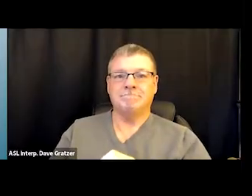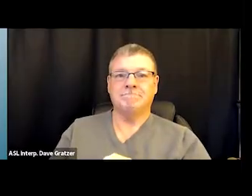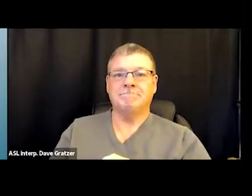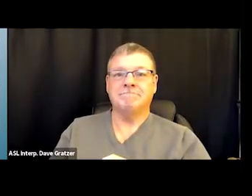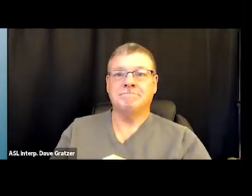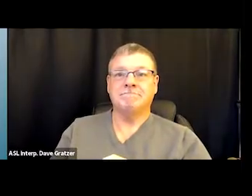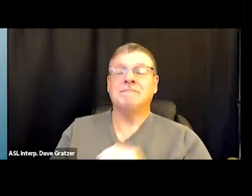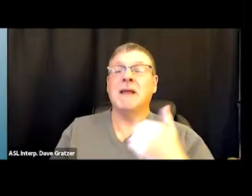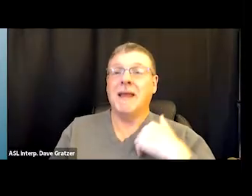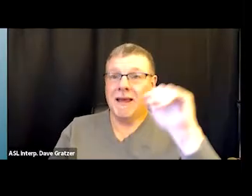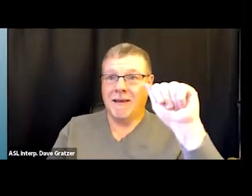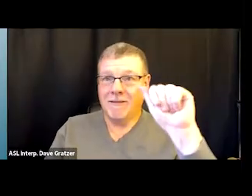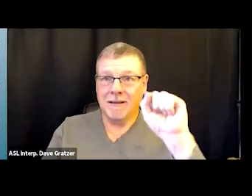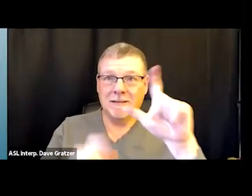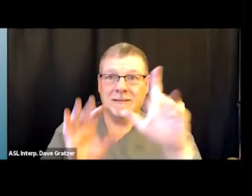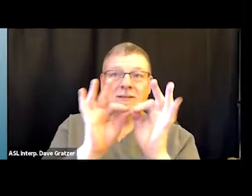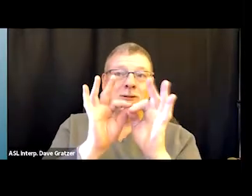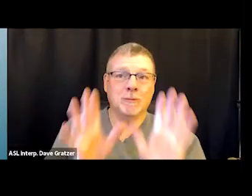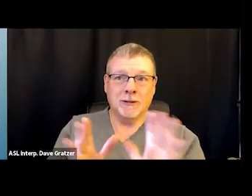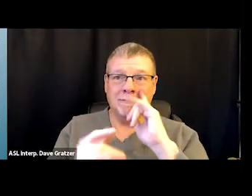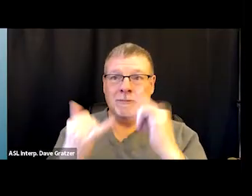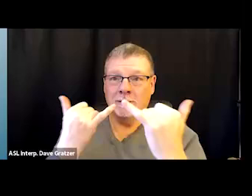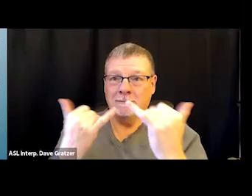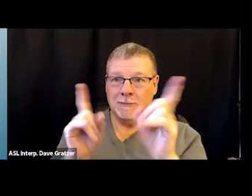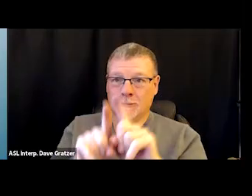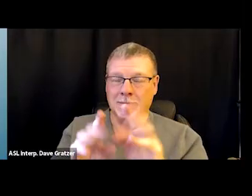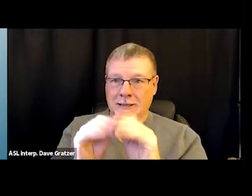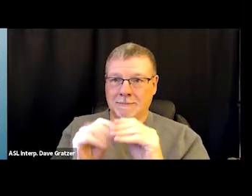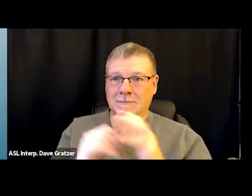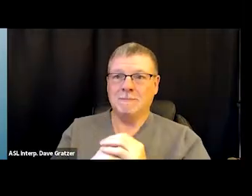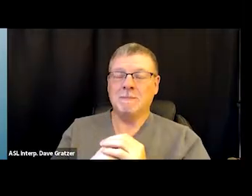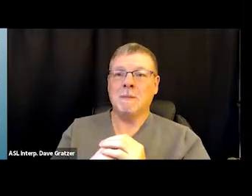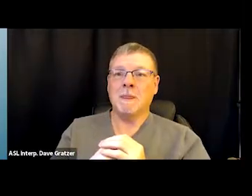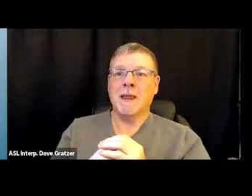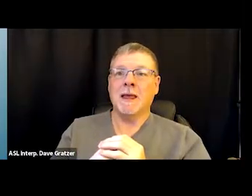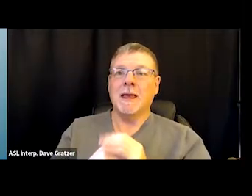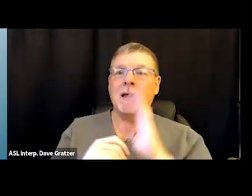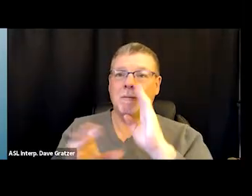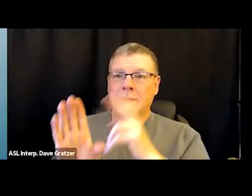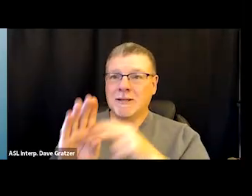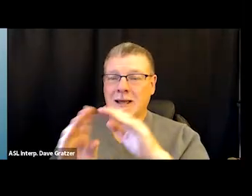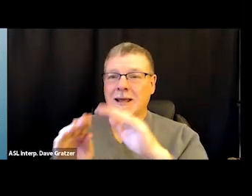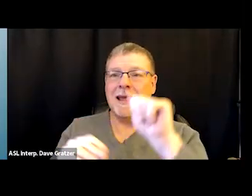We do have ASL interpretation for our meeting today. Uh, we are, um, thrilled to be joined by ASL interpreters